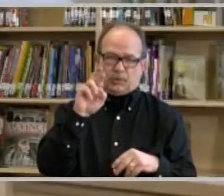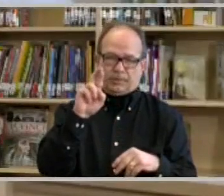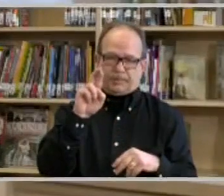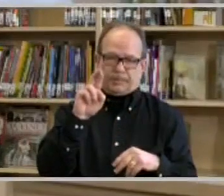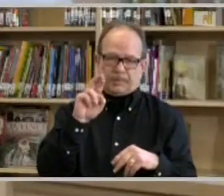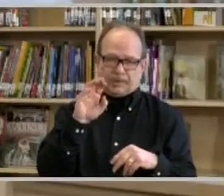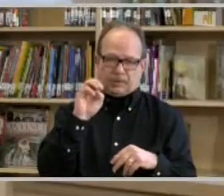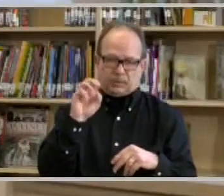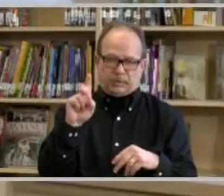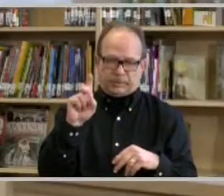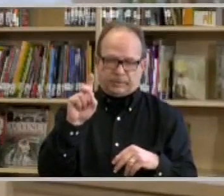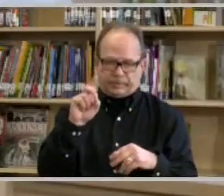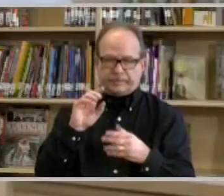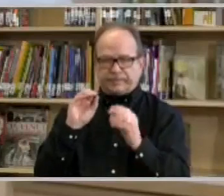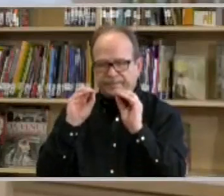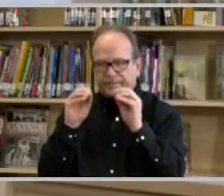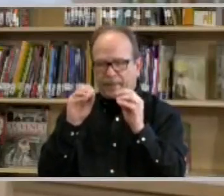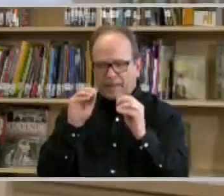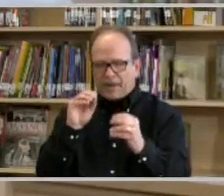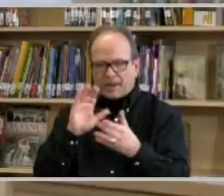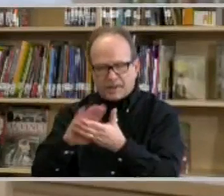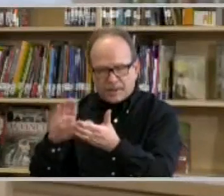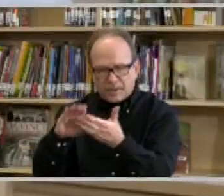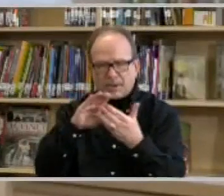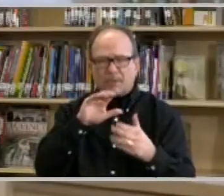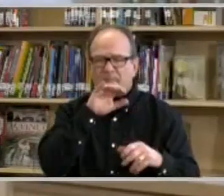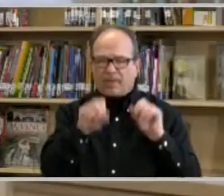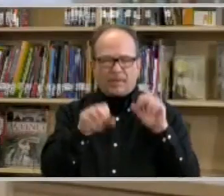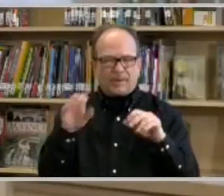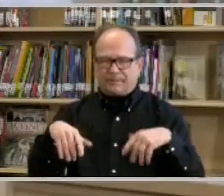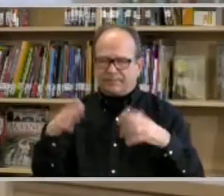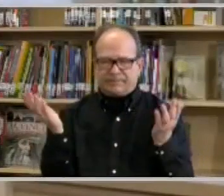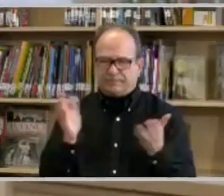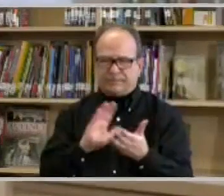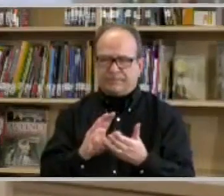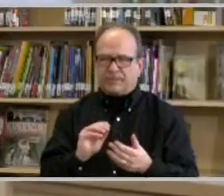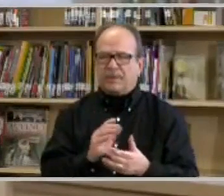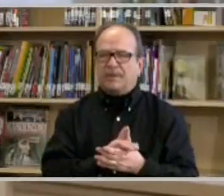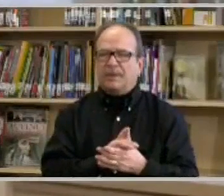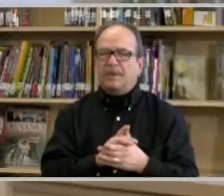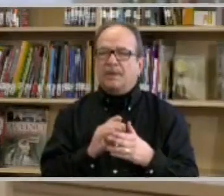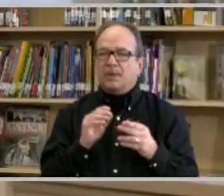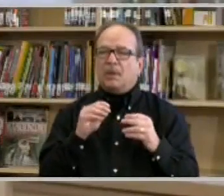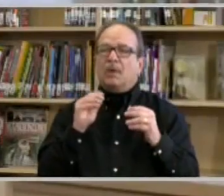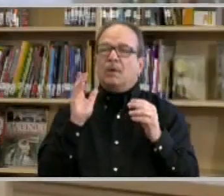DO LITTER EDUCATION AND LITTER ENFORCEMENT WHERE IT'S NECESSARY.